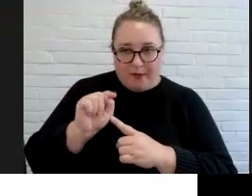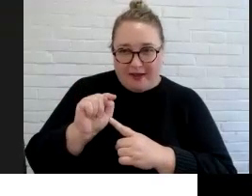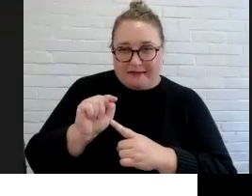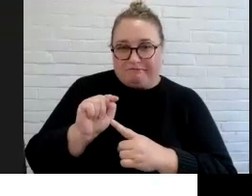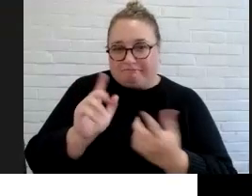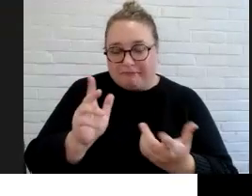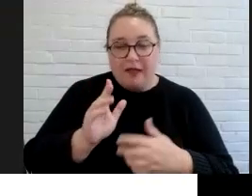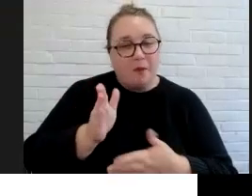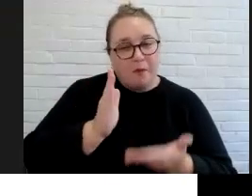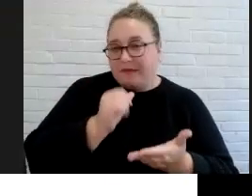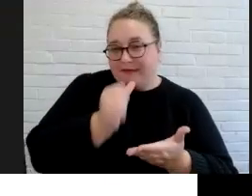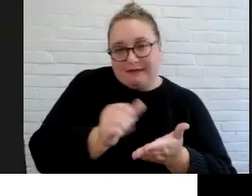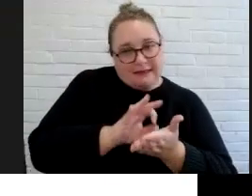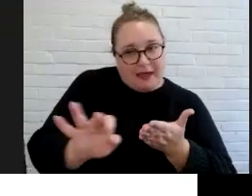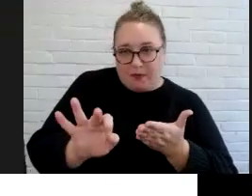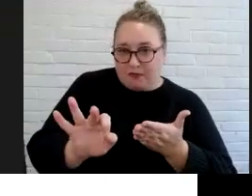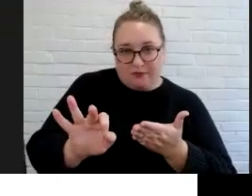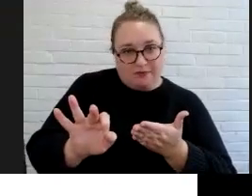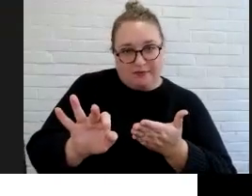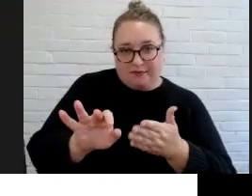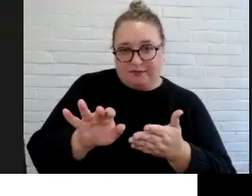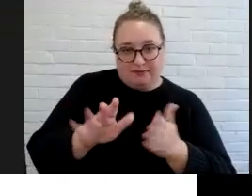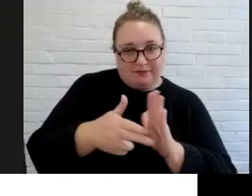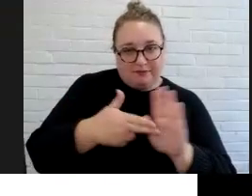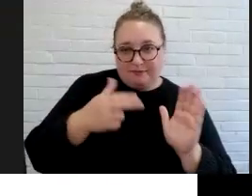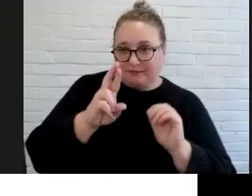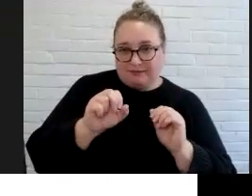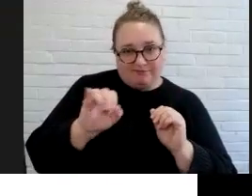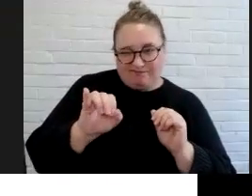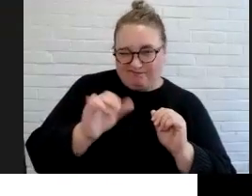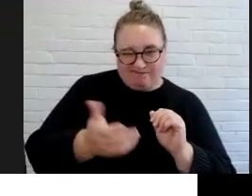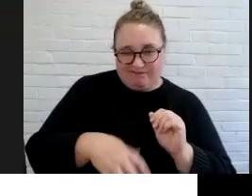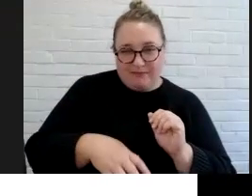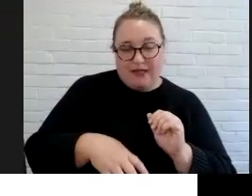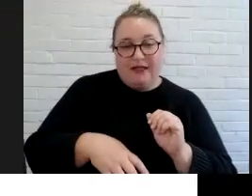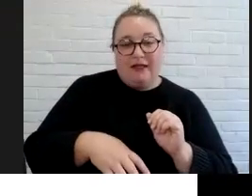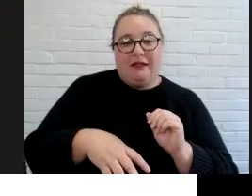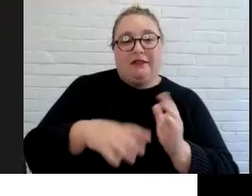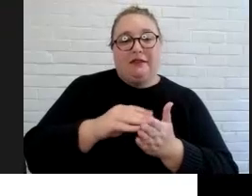So what she's doing here on Wednesday is so the students reach out to her